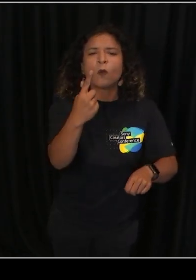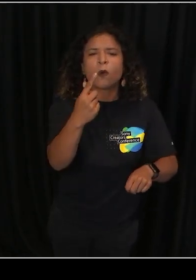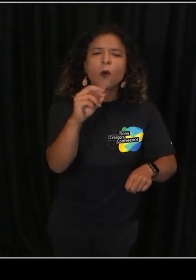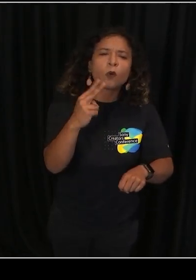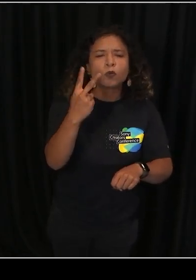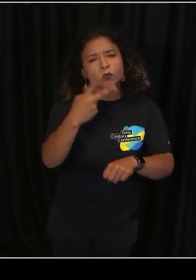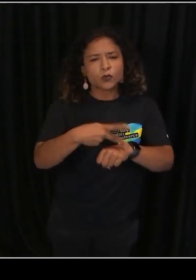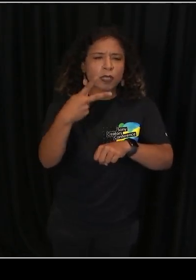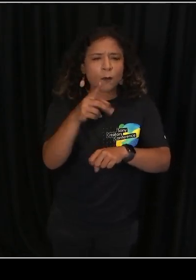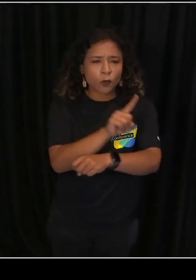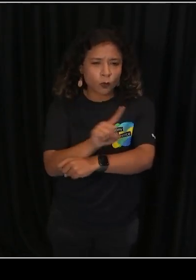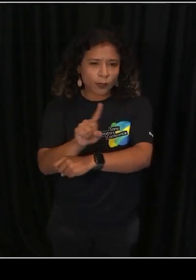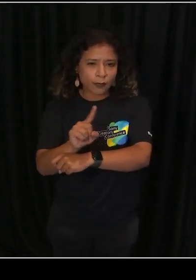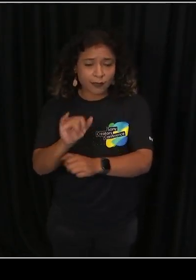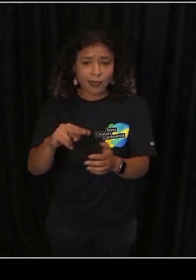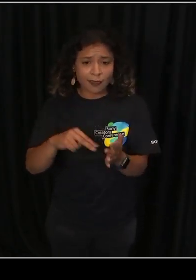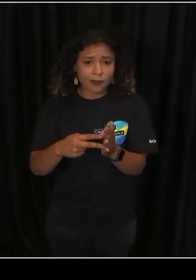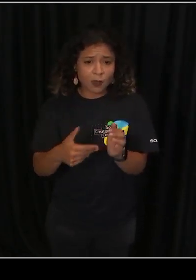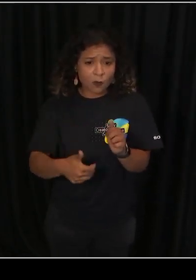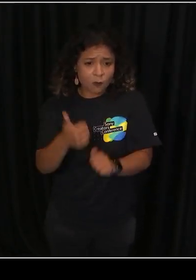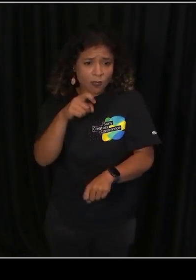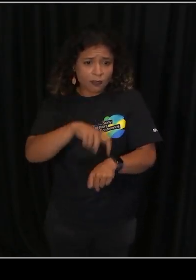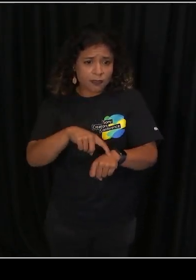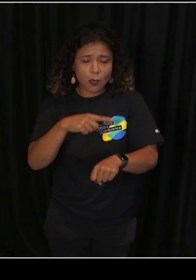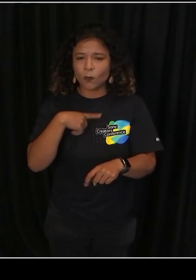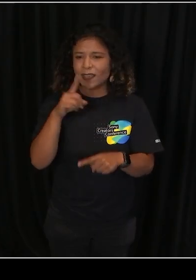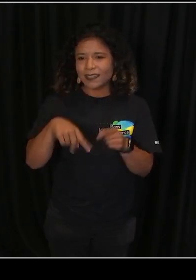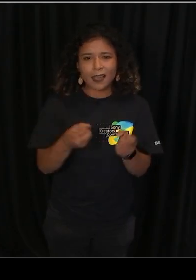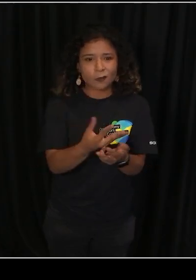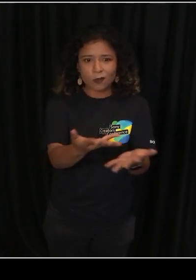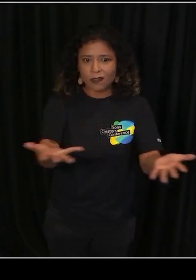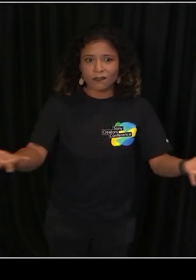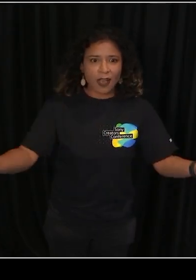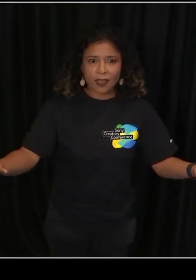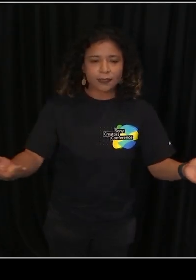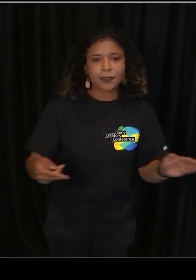meaning that the most of the time we cannot provide the highlight contents.